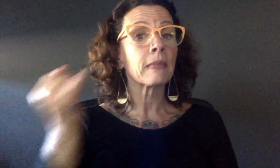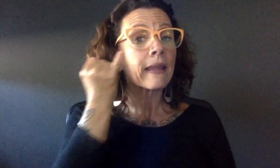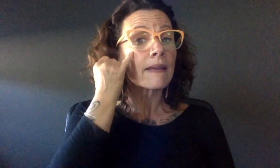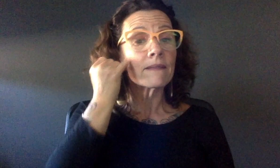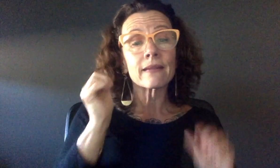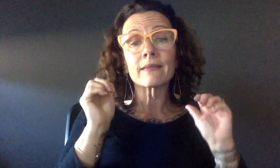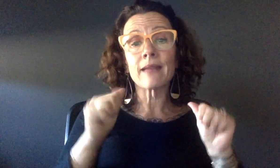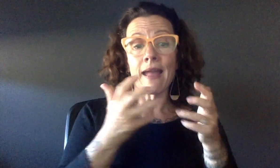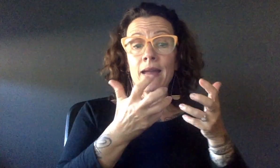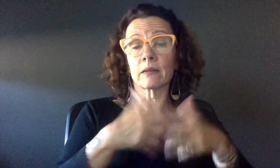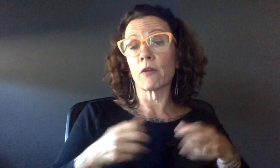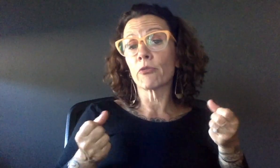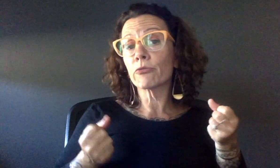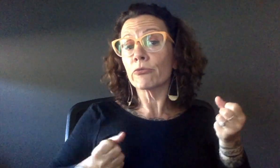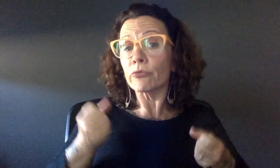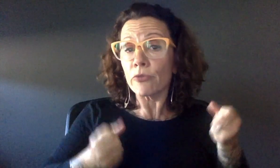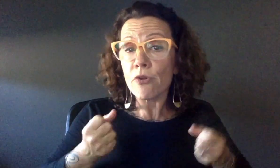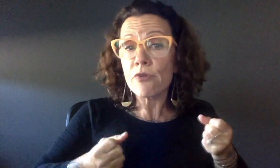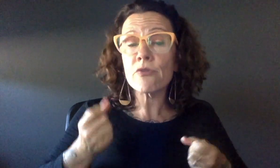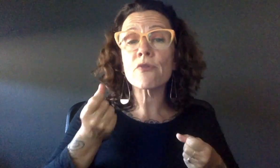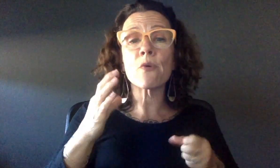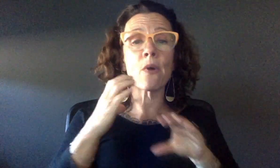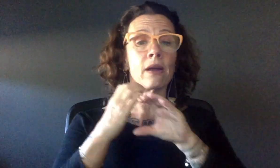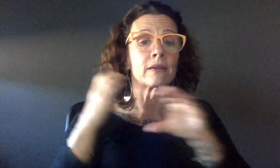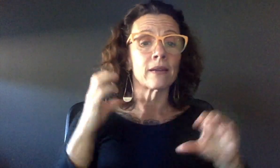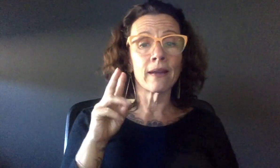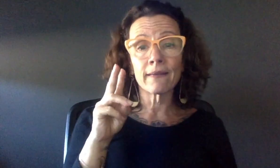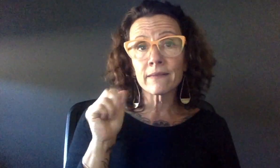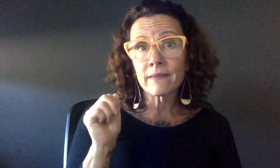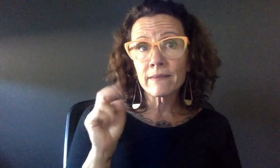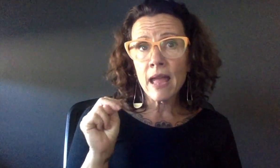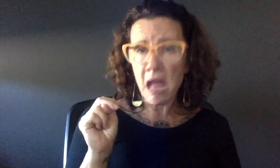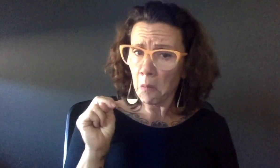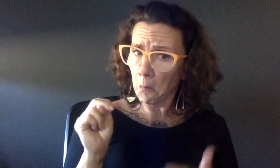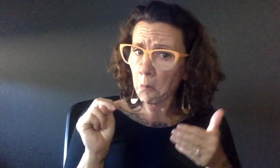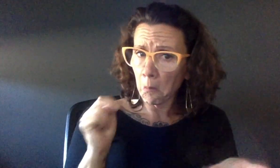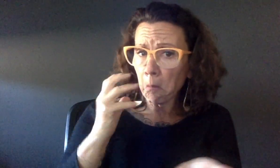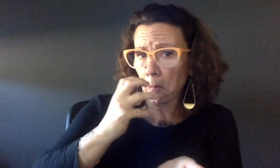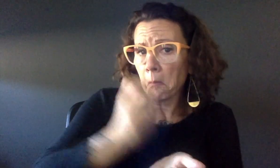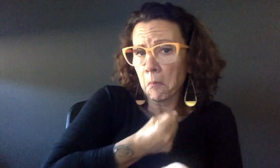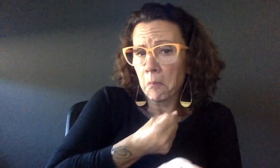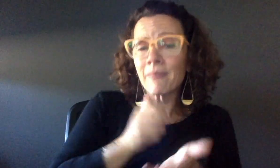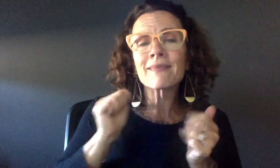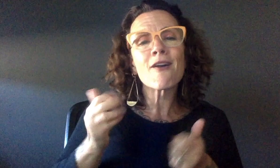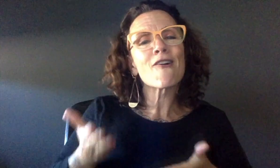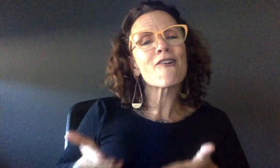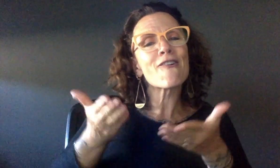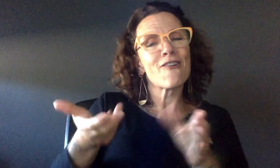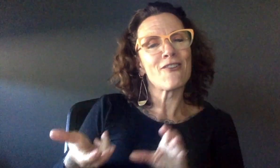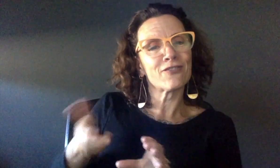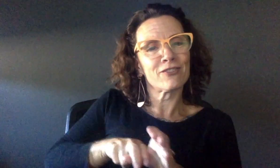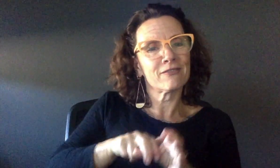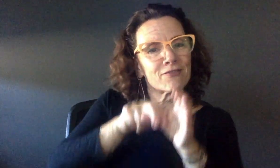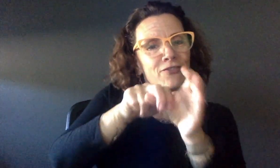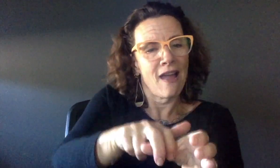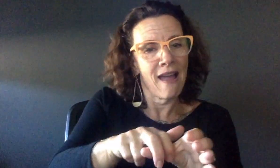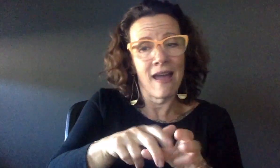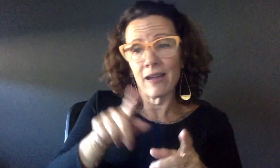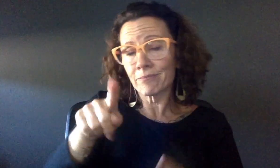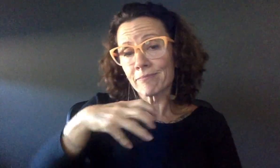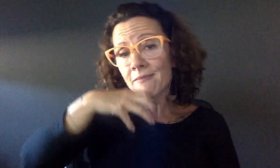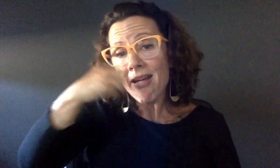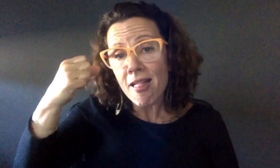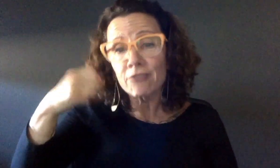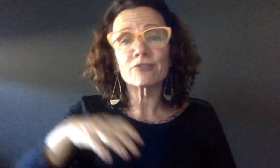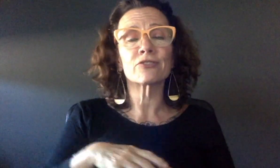Organize cars or vans to drive elders and